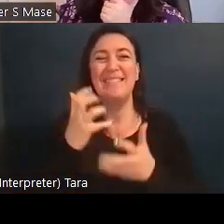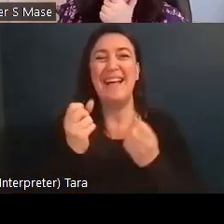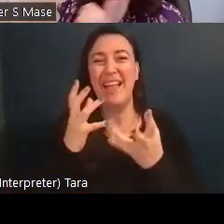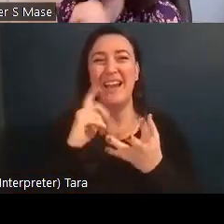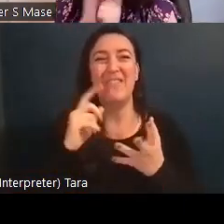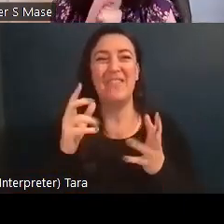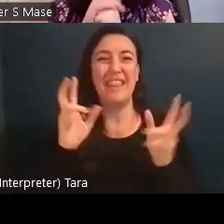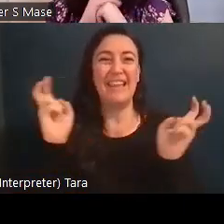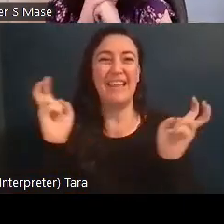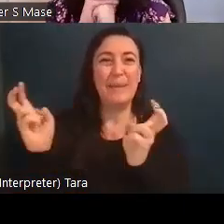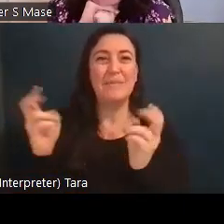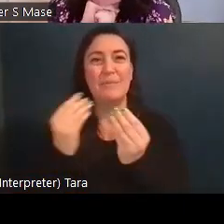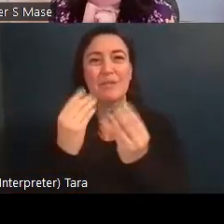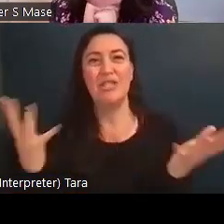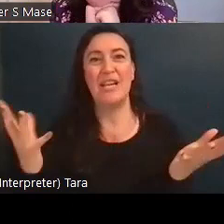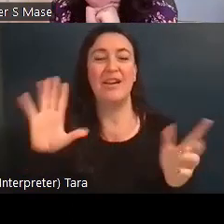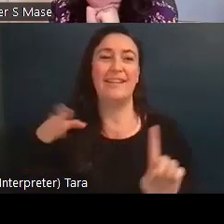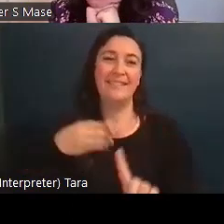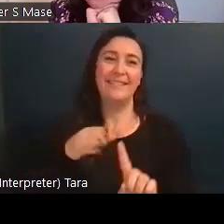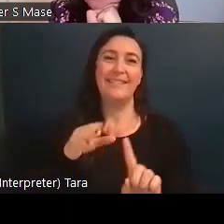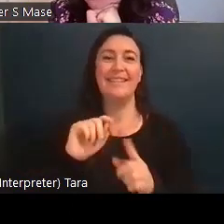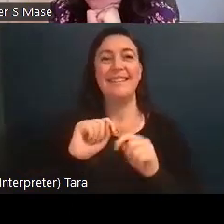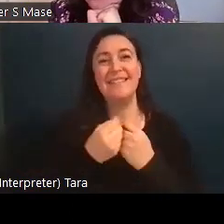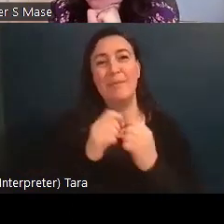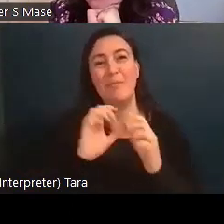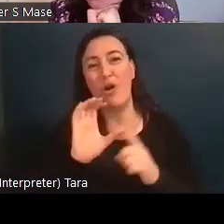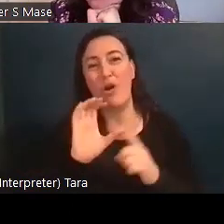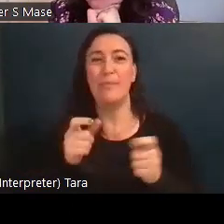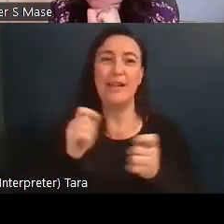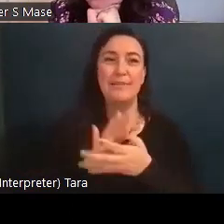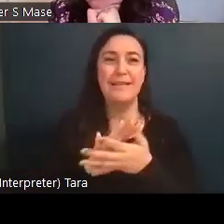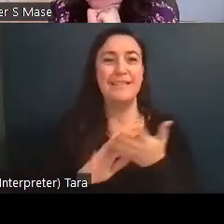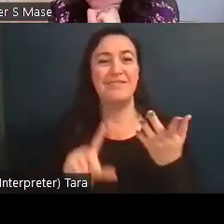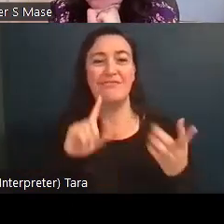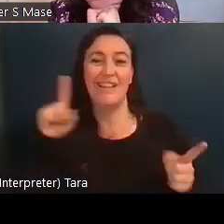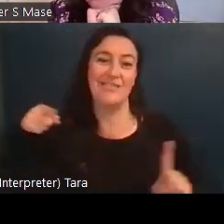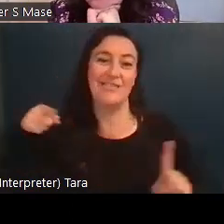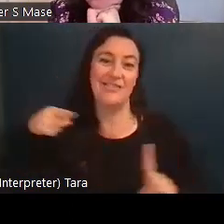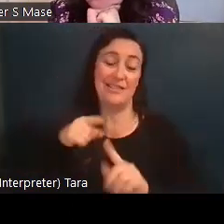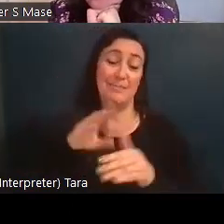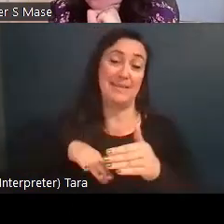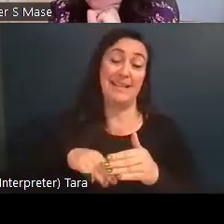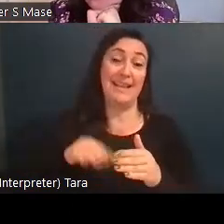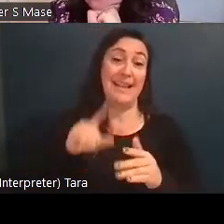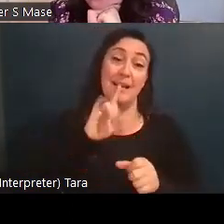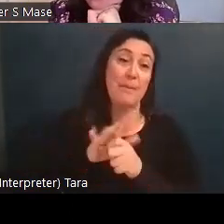sharing around team culture and management come down to just commitment to really learning about the history of different